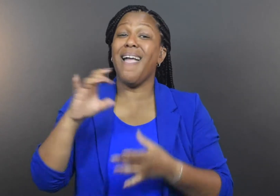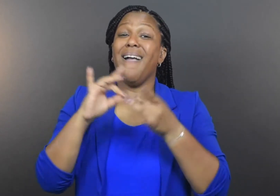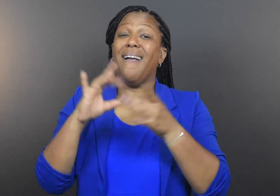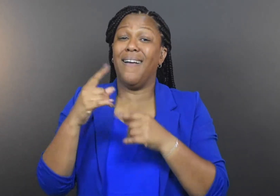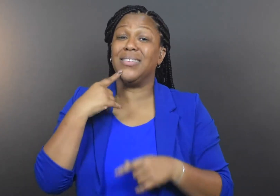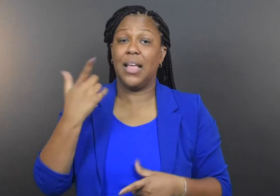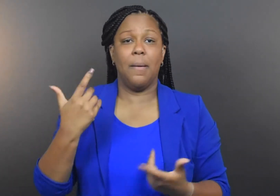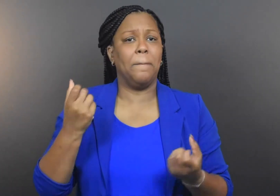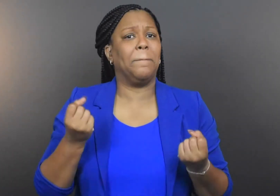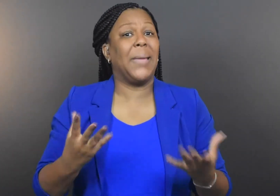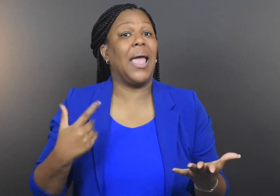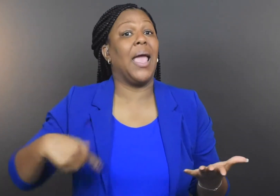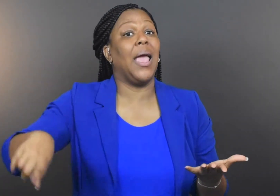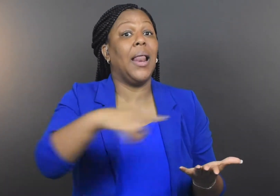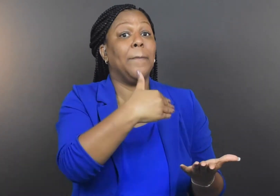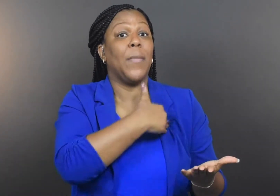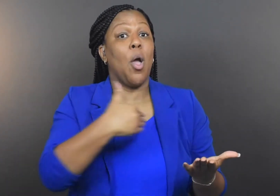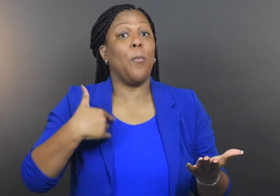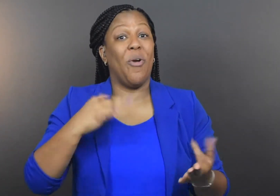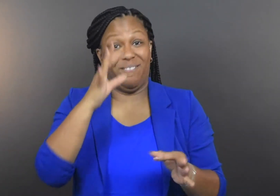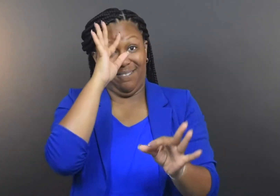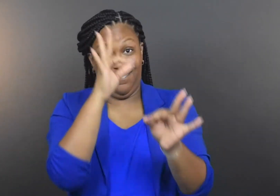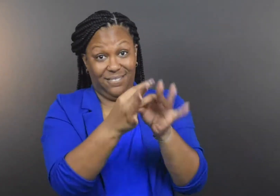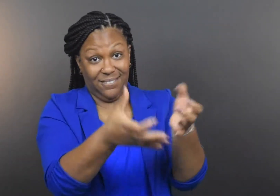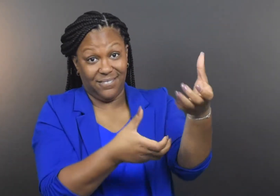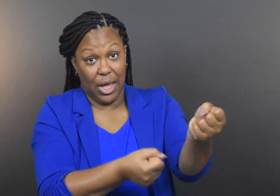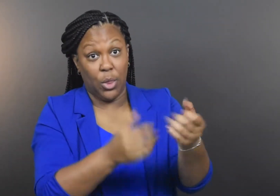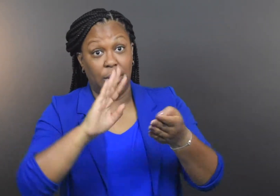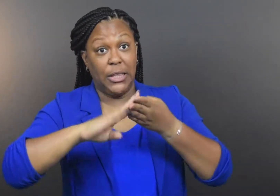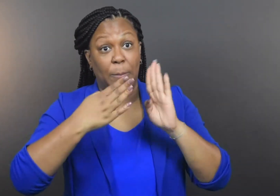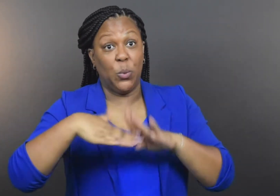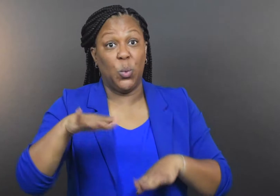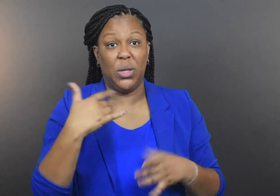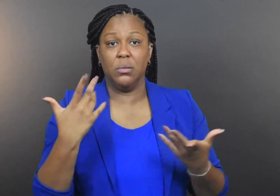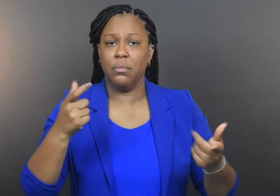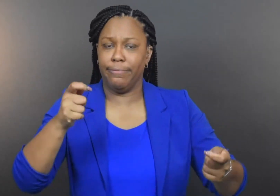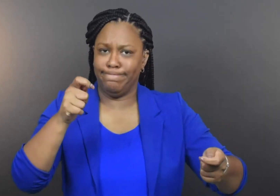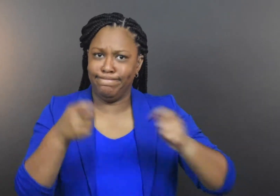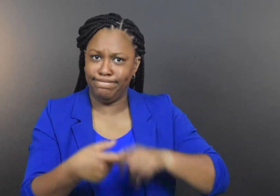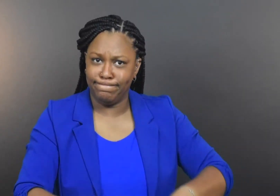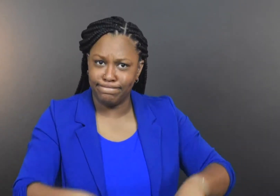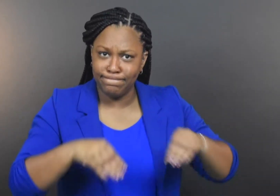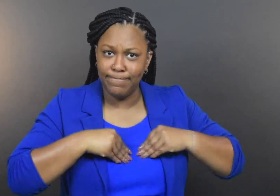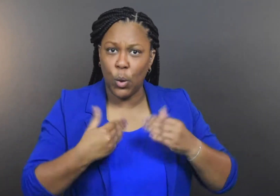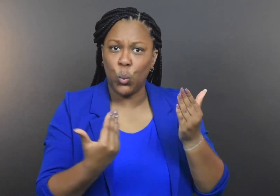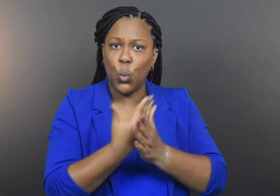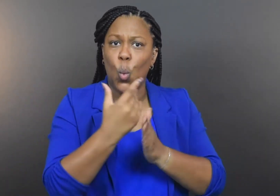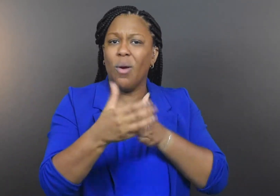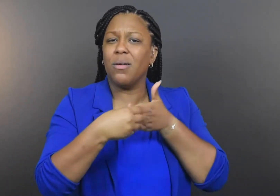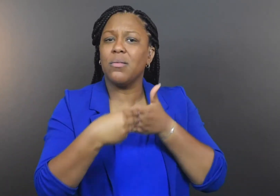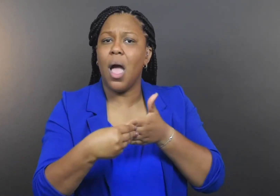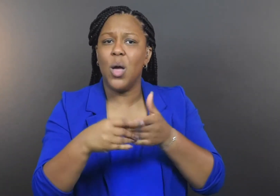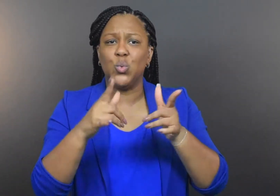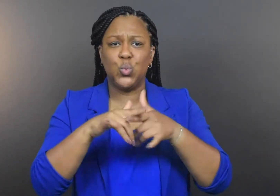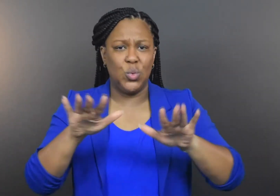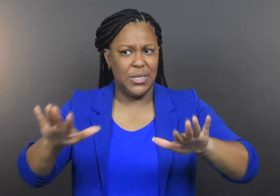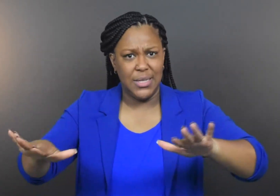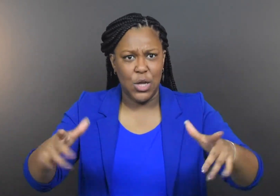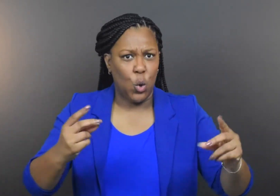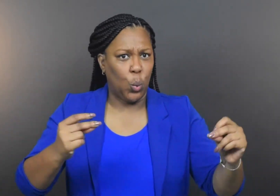Back then, the guidance we were sharing was still pretty new,” Anne says. Many members of faith communities adopted new guidance measures quickly,